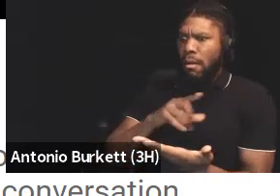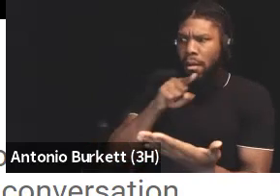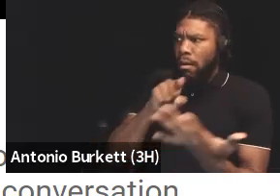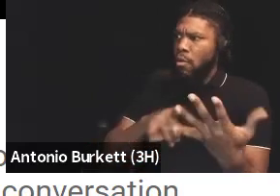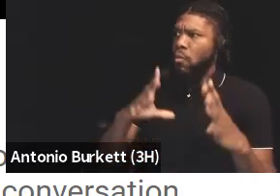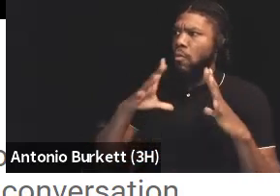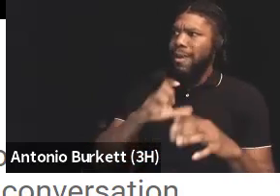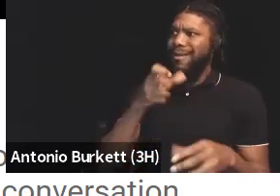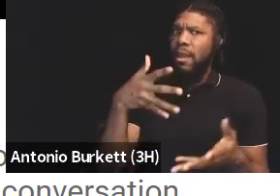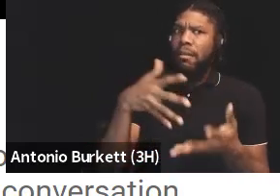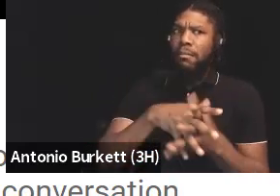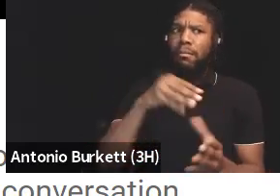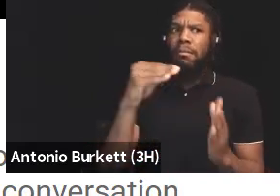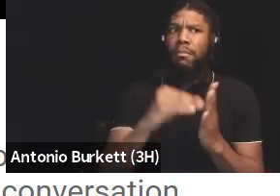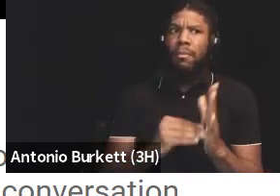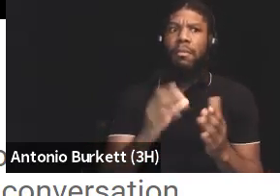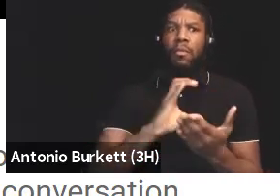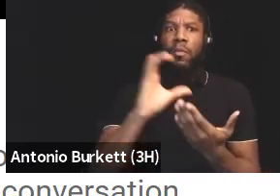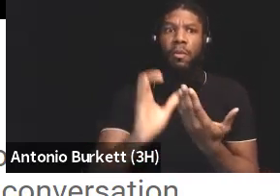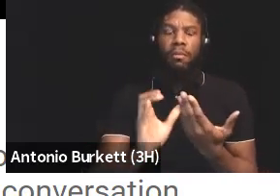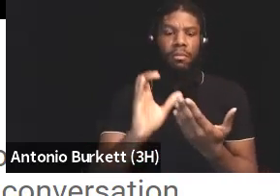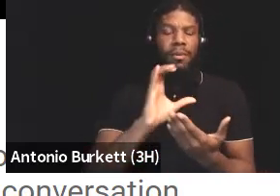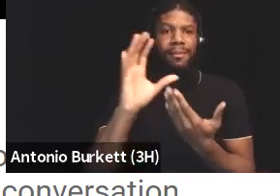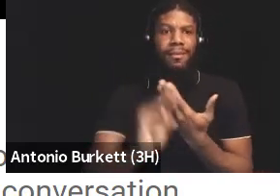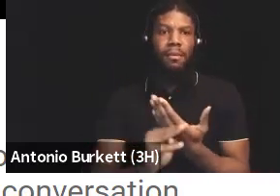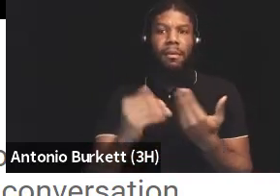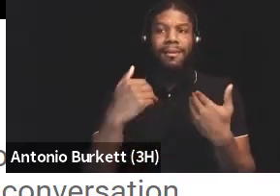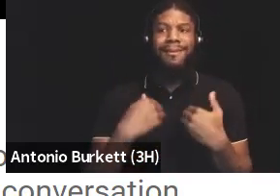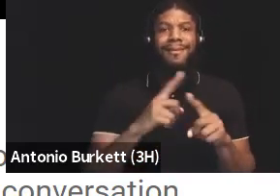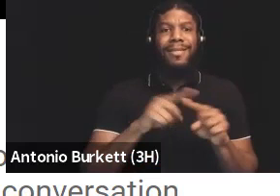that kind of gets students acclimated to the resources and kind of being back in school.